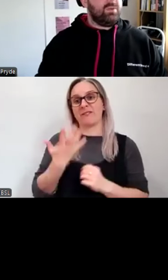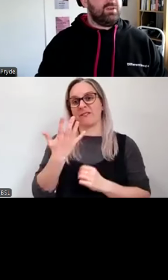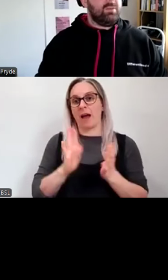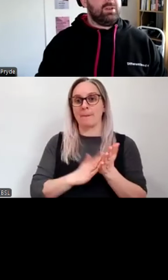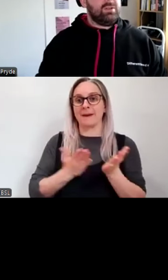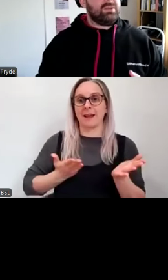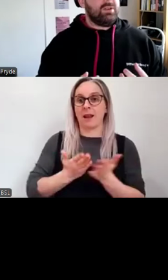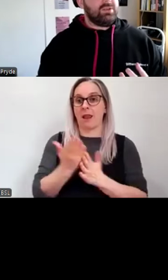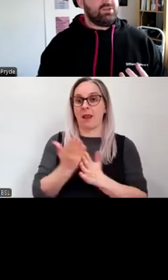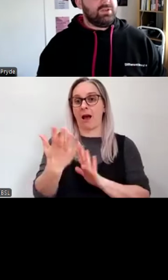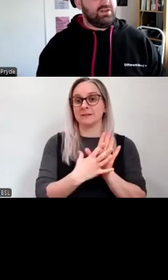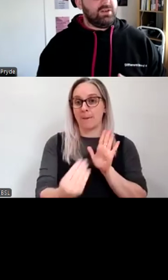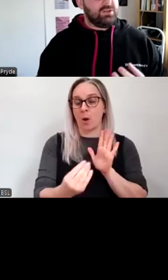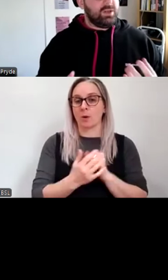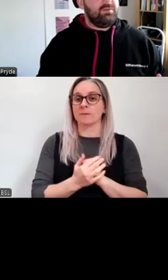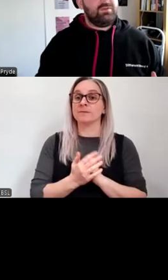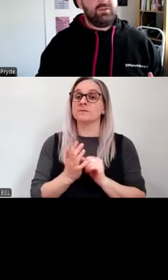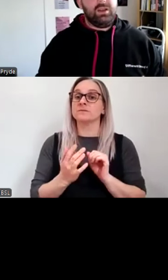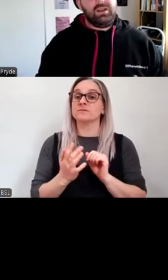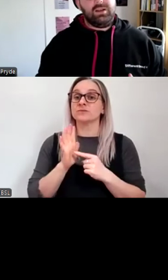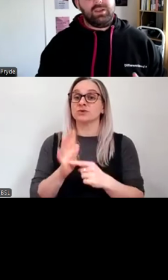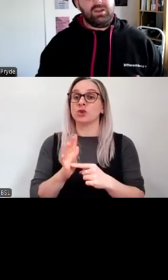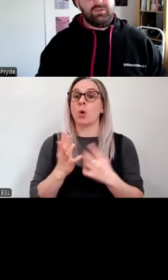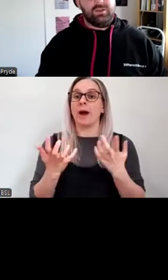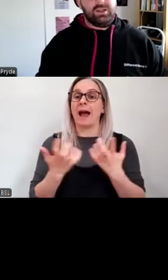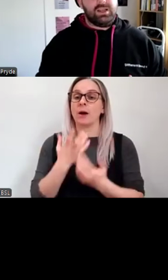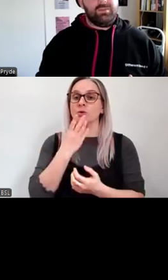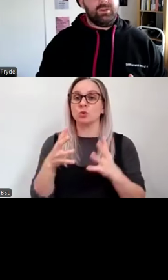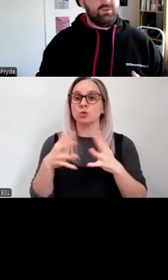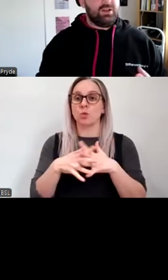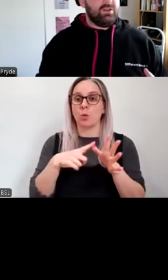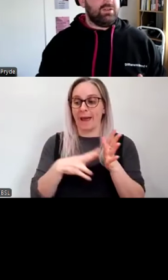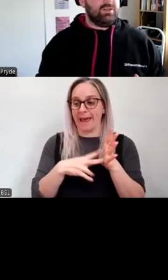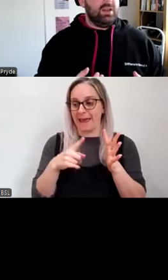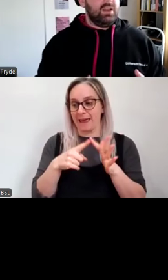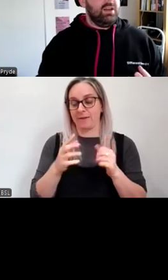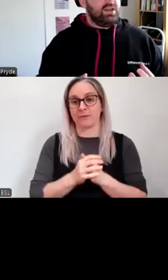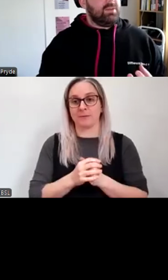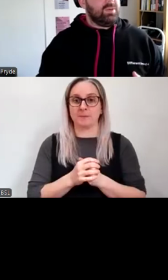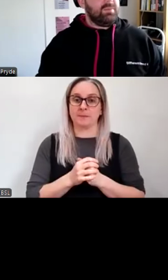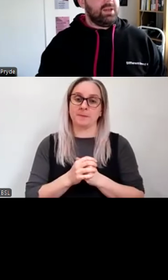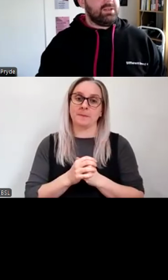What I'm going to do is I'm going to show you how to use WAVE, and then I'll take you through an example of what a good booking page